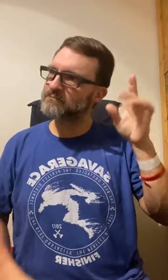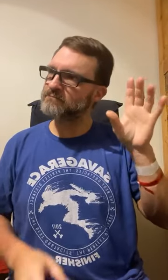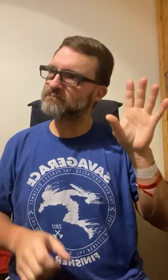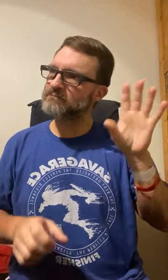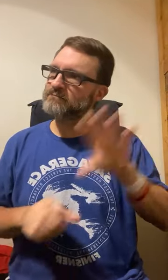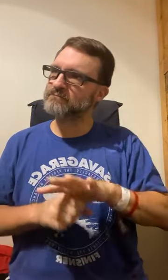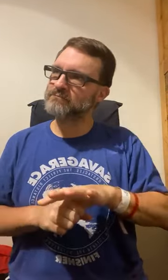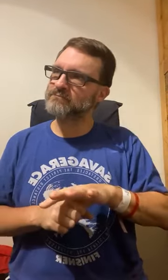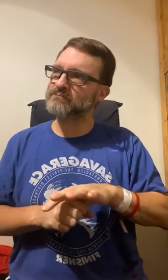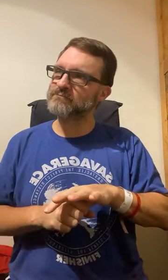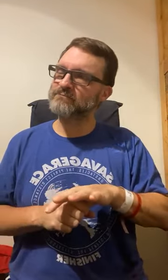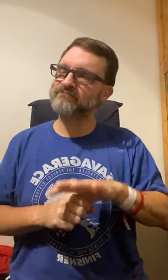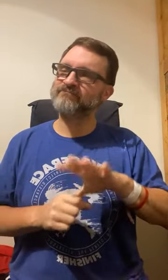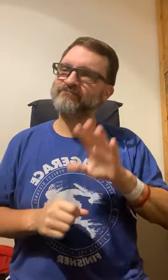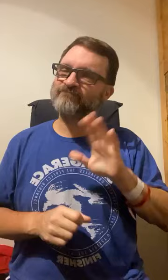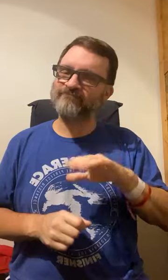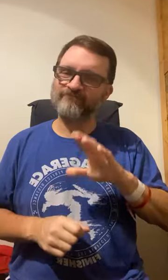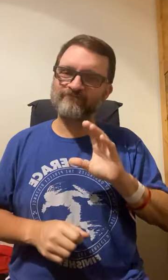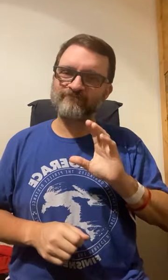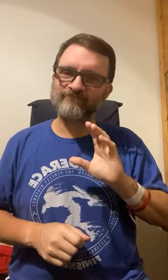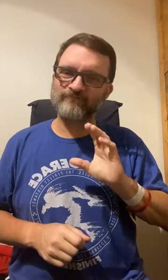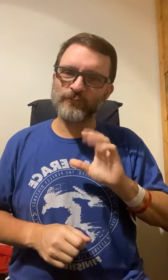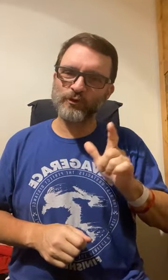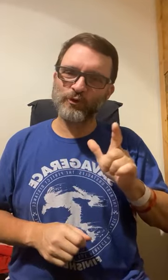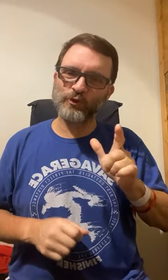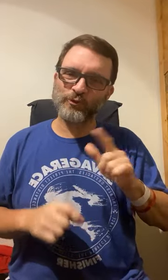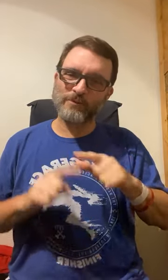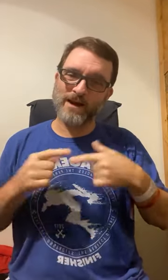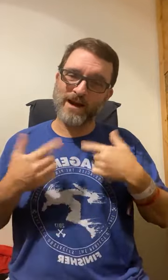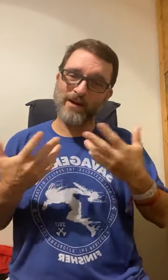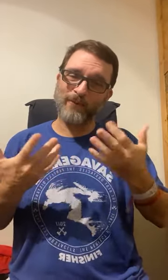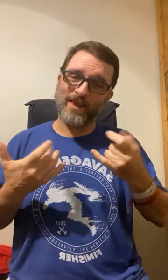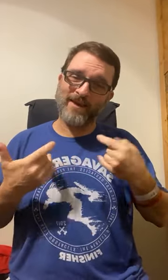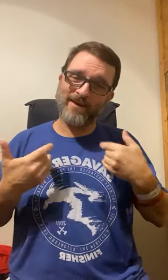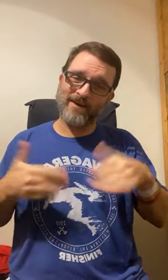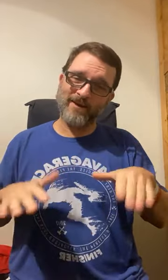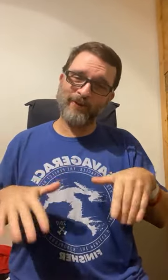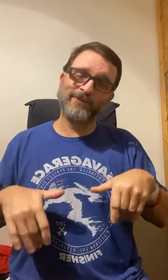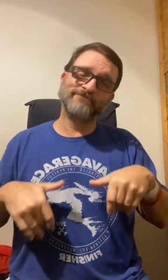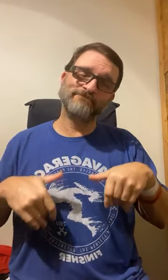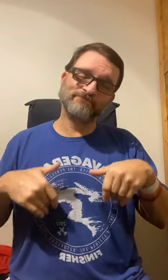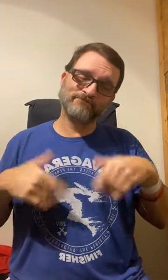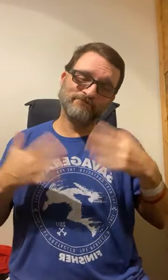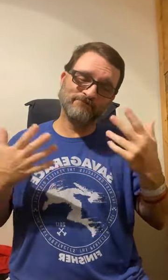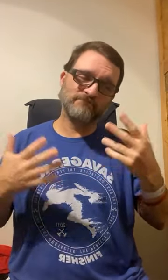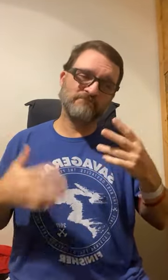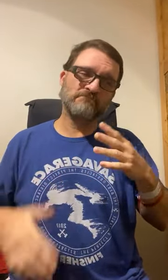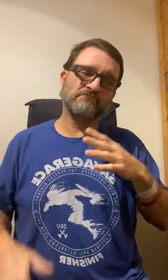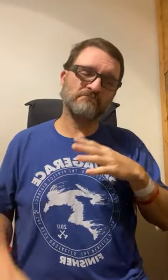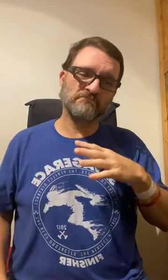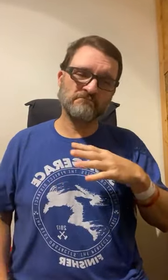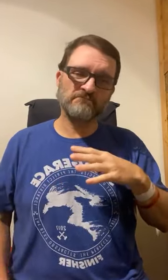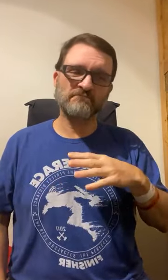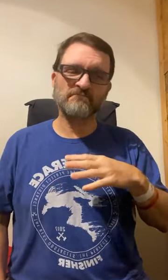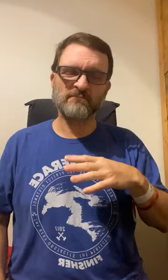In the back of my mind I was thinking "Oh boy.. Just stay cool. But I want to get it all out!"